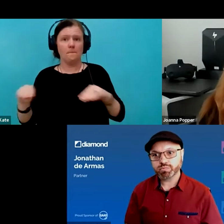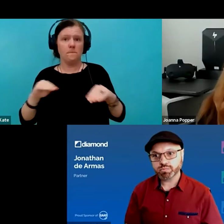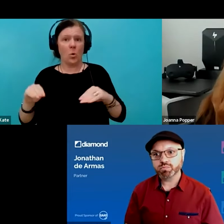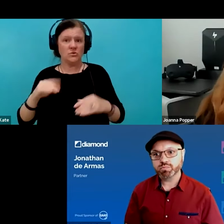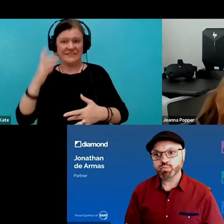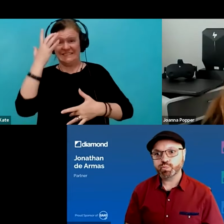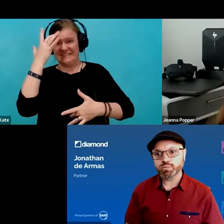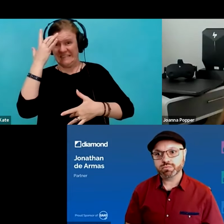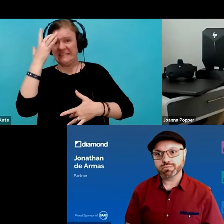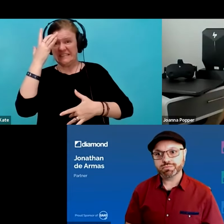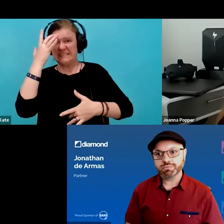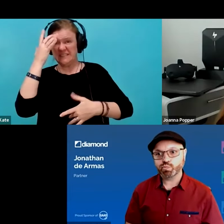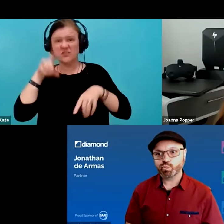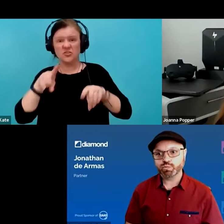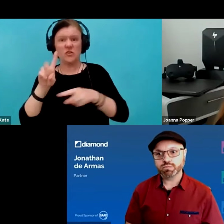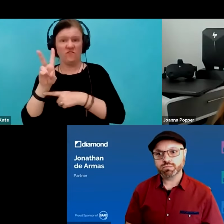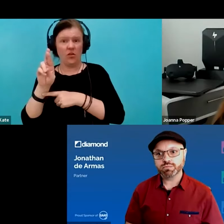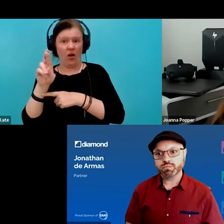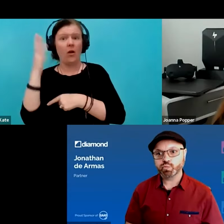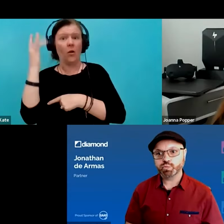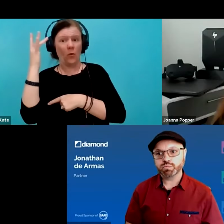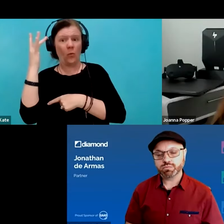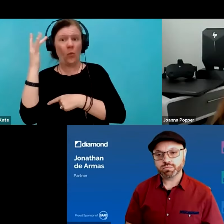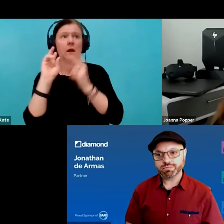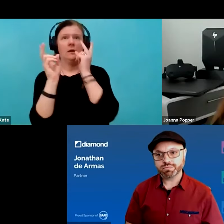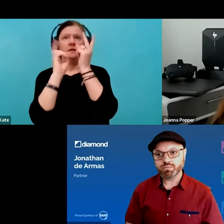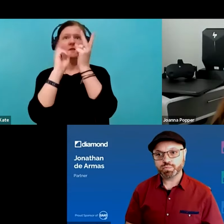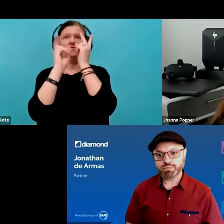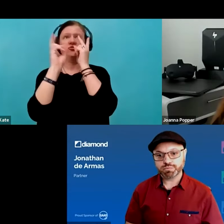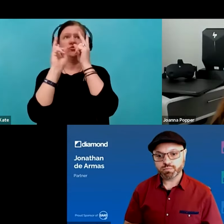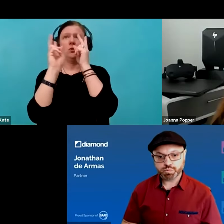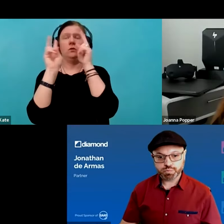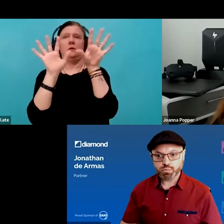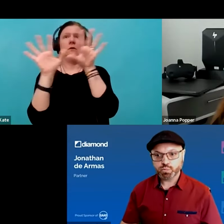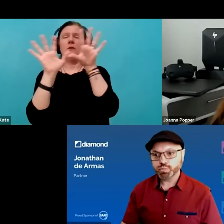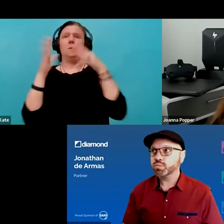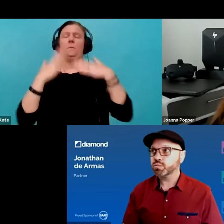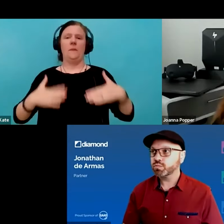Chadwick Turner: A lot of that times it's due to the visuals show you're moving, but your body is not moving.